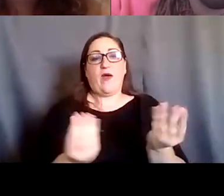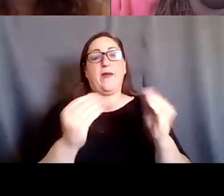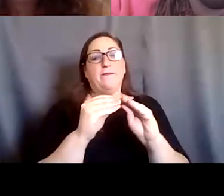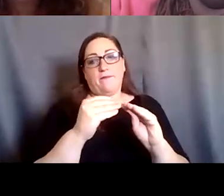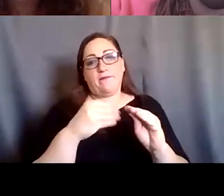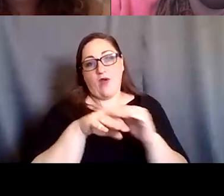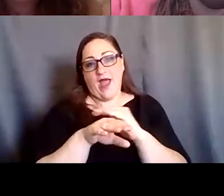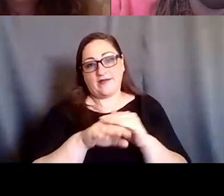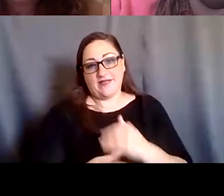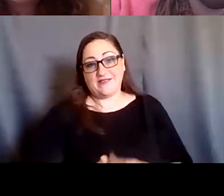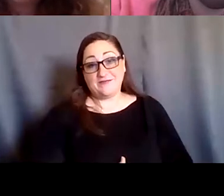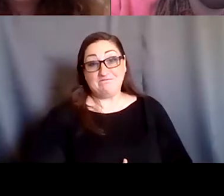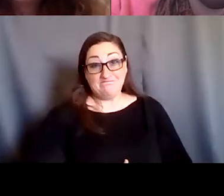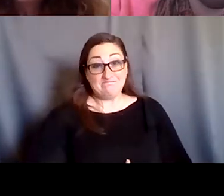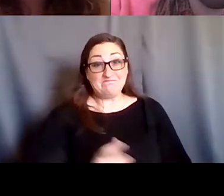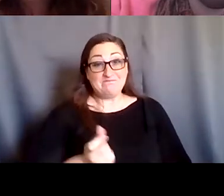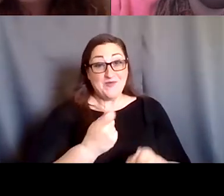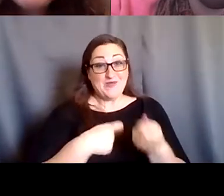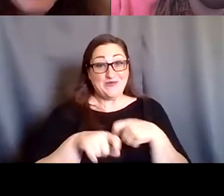I have another participant question,